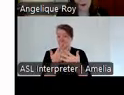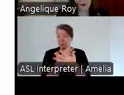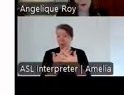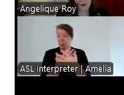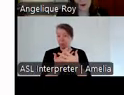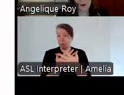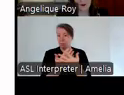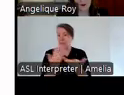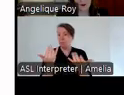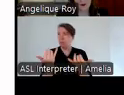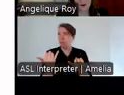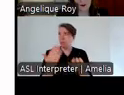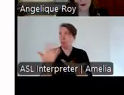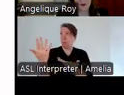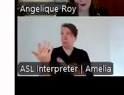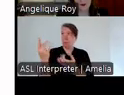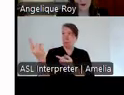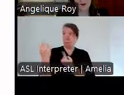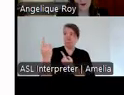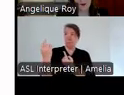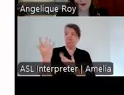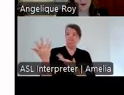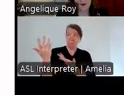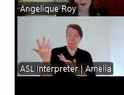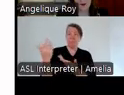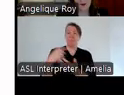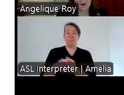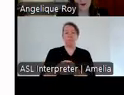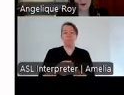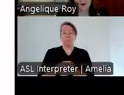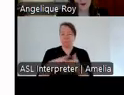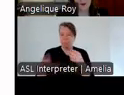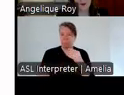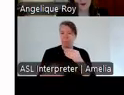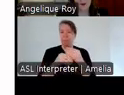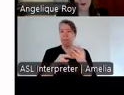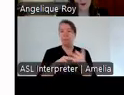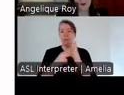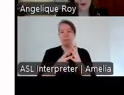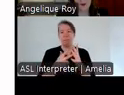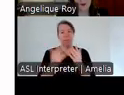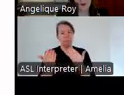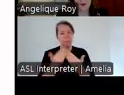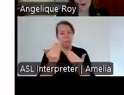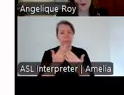Springshare to update us. additionally, hyperlinking the icon legend will likely